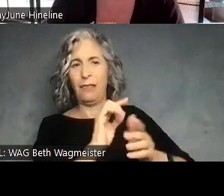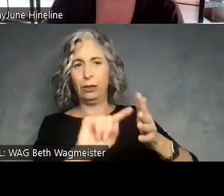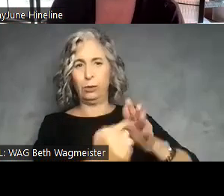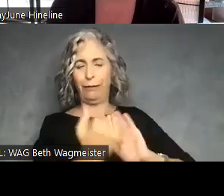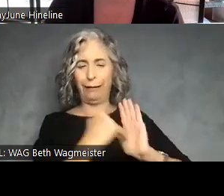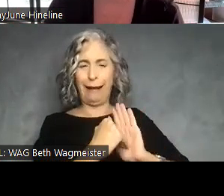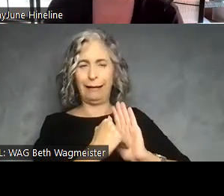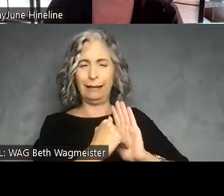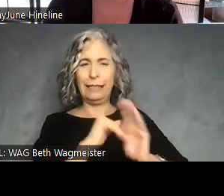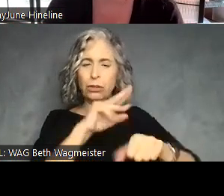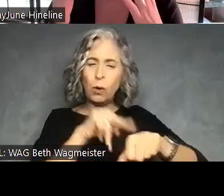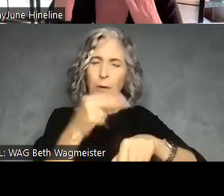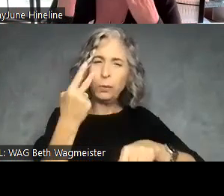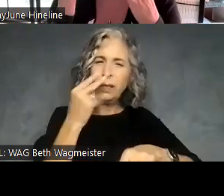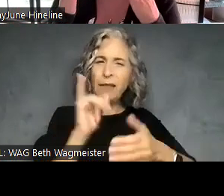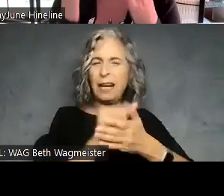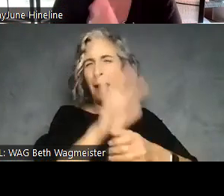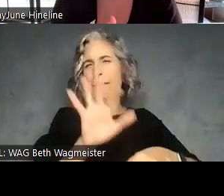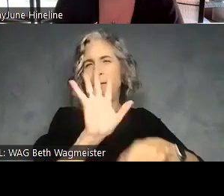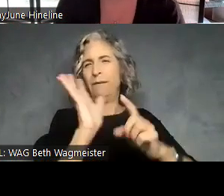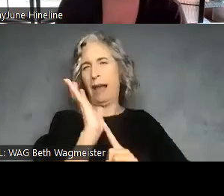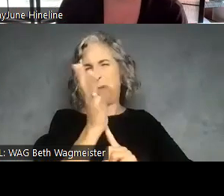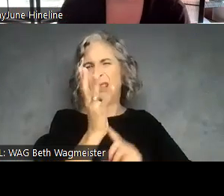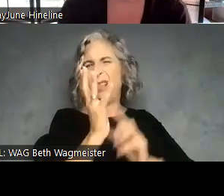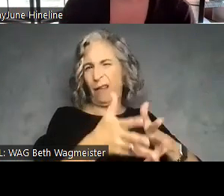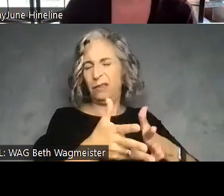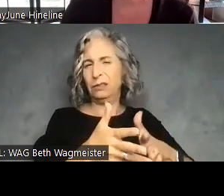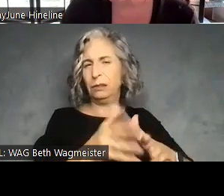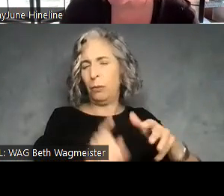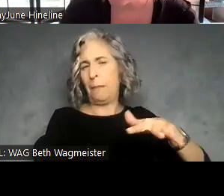we have a timer that might announce. Not every second, not every 15 seconds,